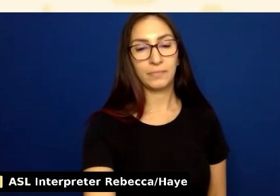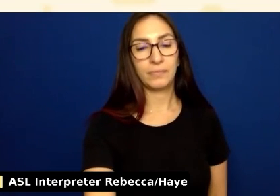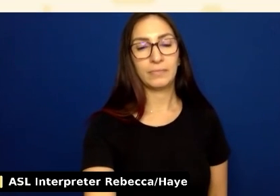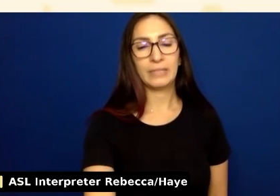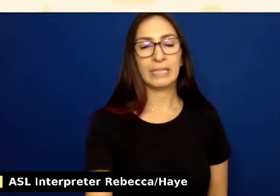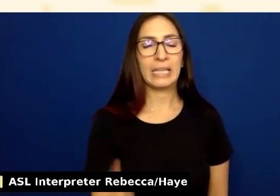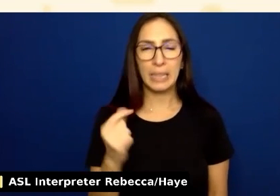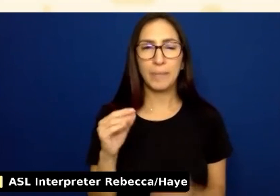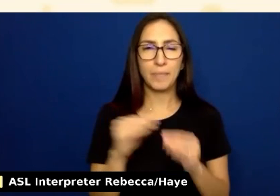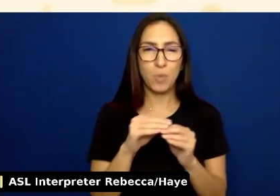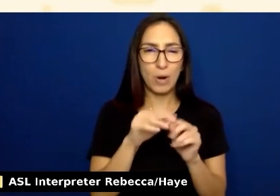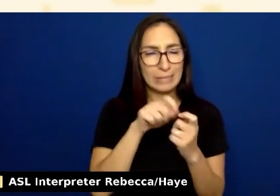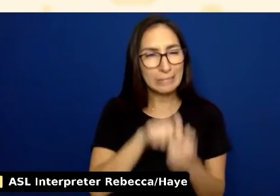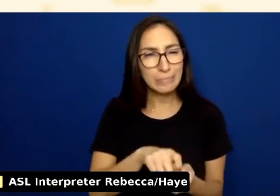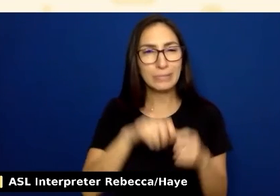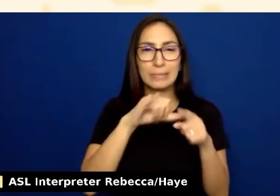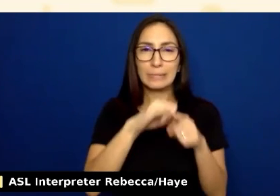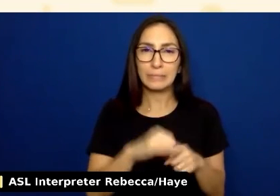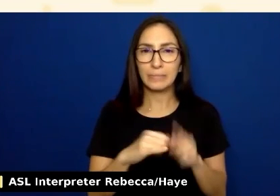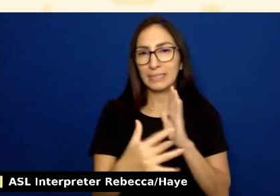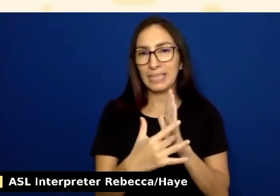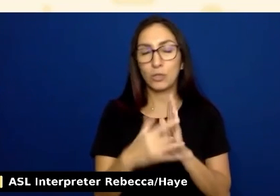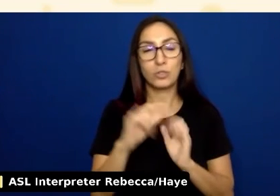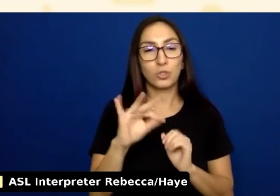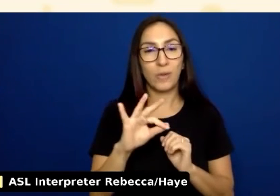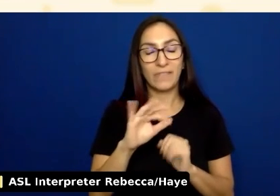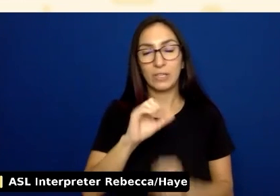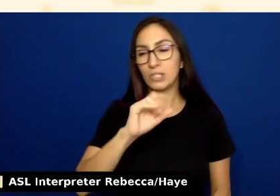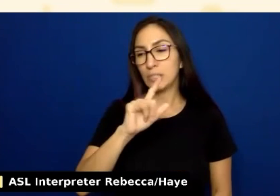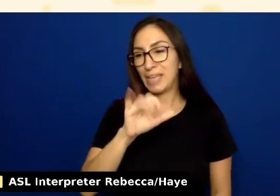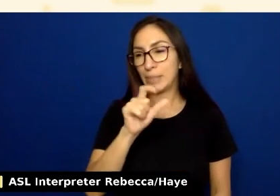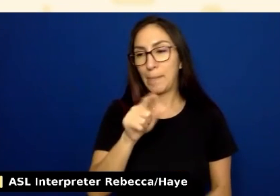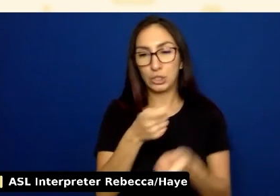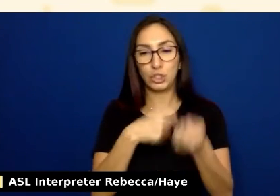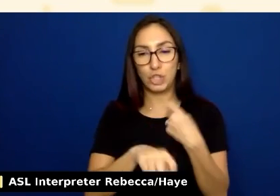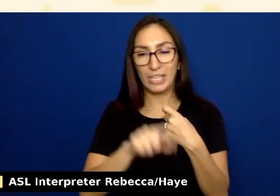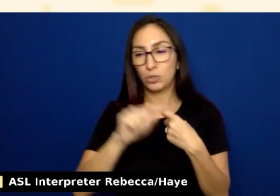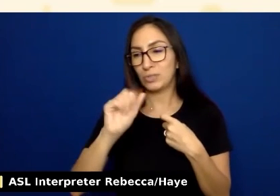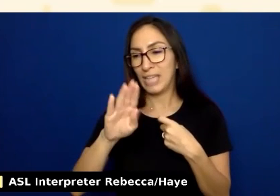If you change the role of a semantic button to tab, does that mess up the understanding of people on assistive devices